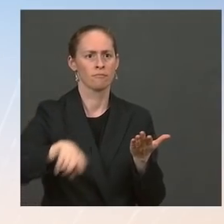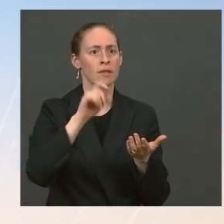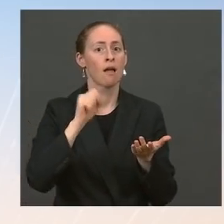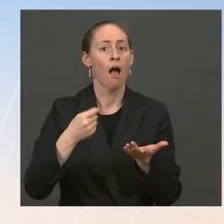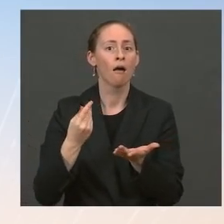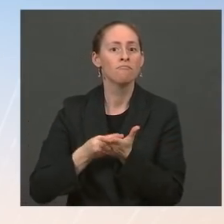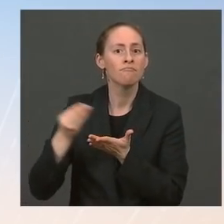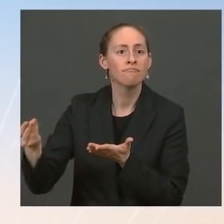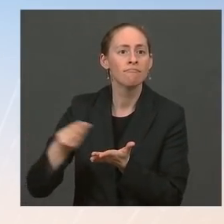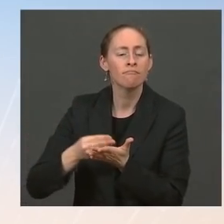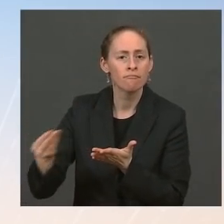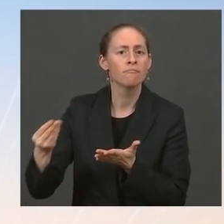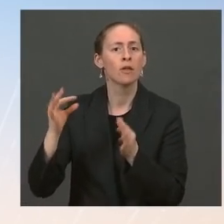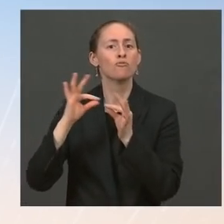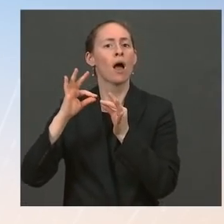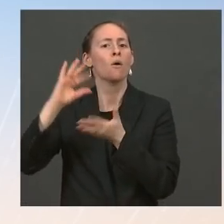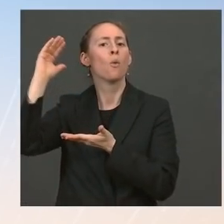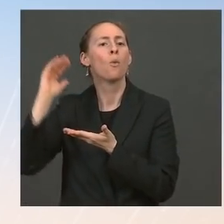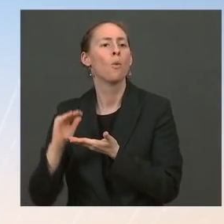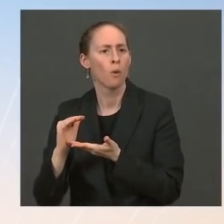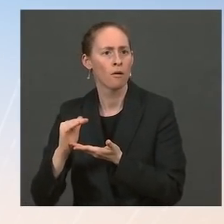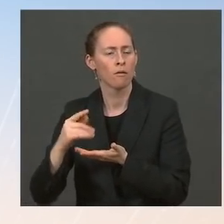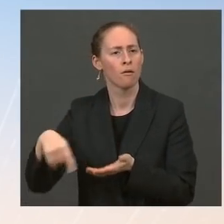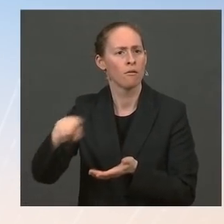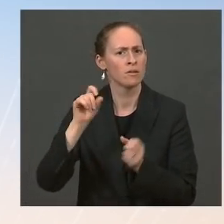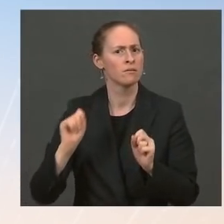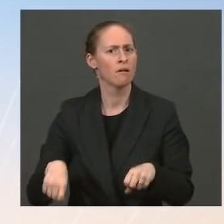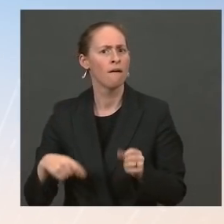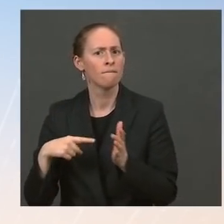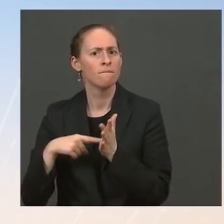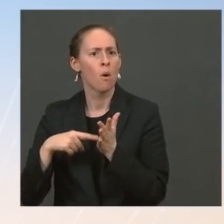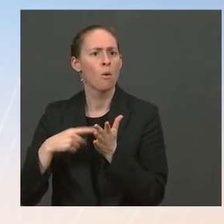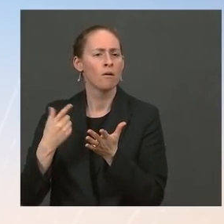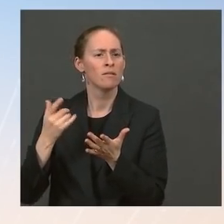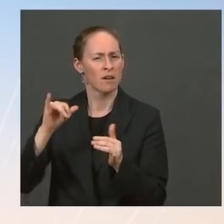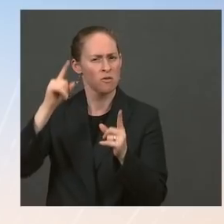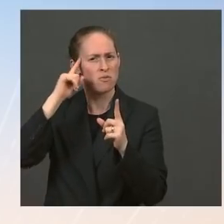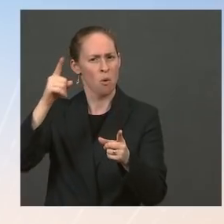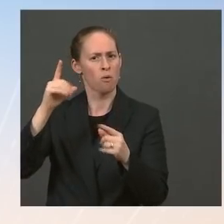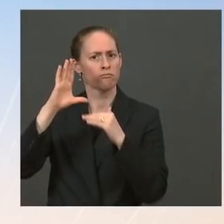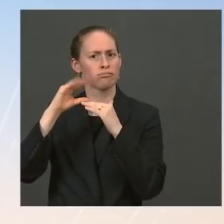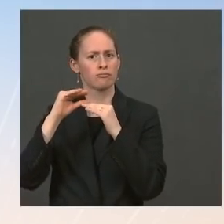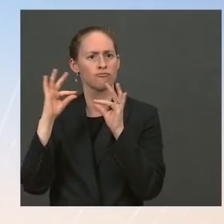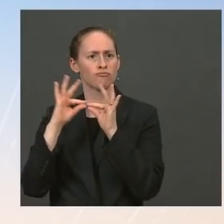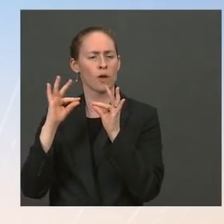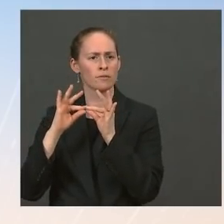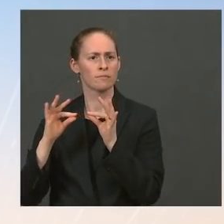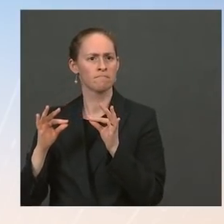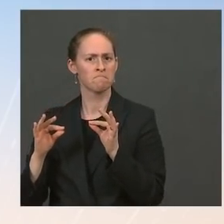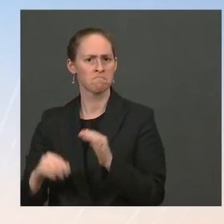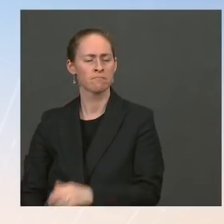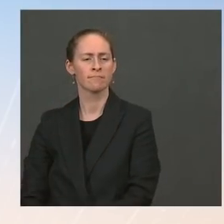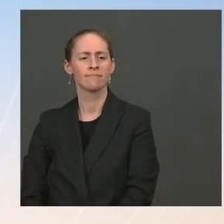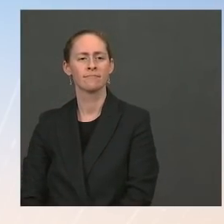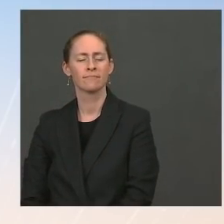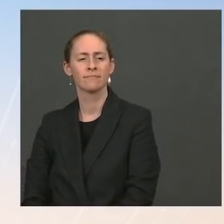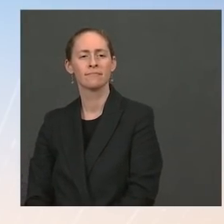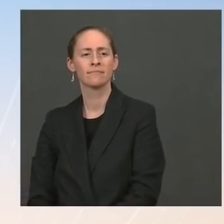making them accessible by -- dramatically lowering the cost of purchasing an electric vehicle by, I believe, about $12,500